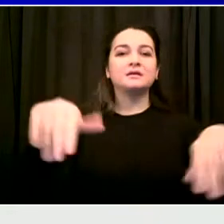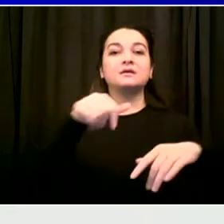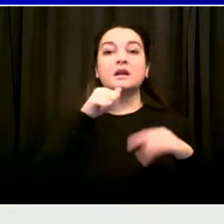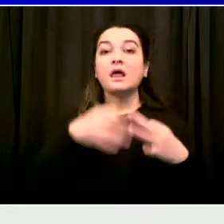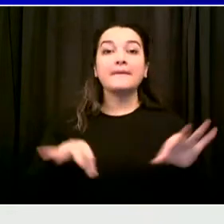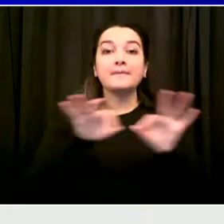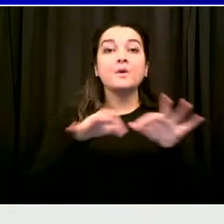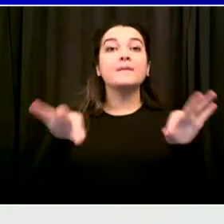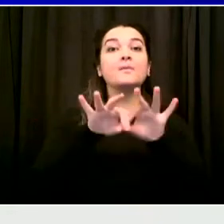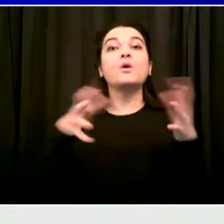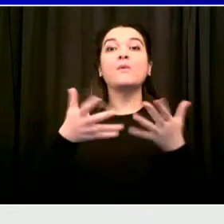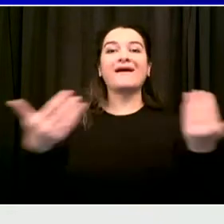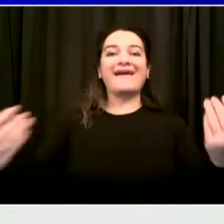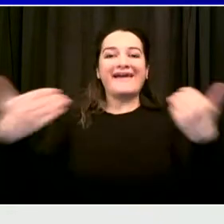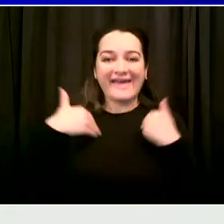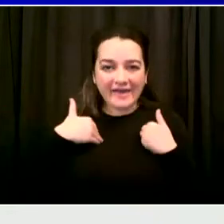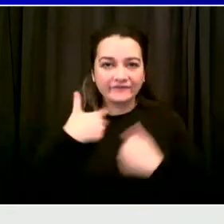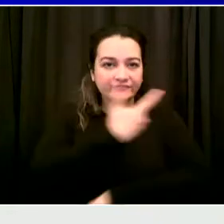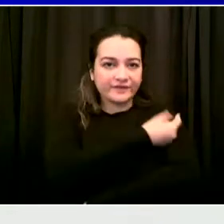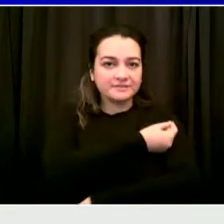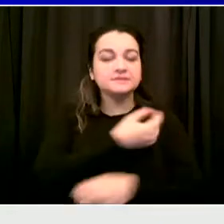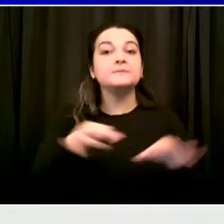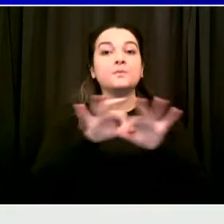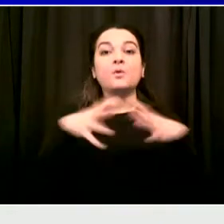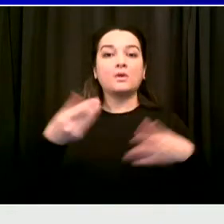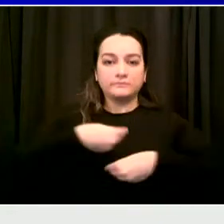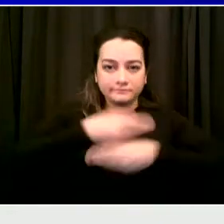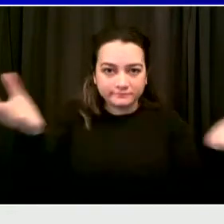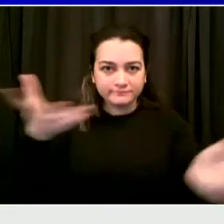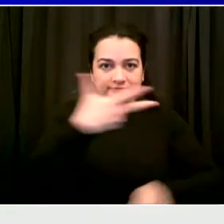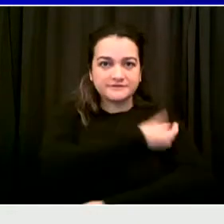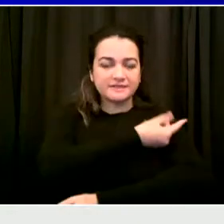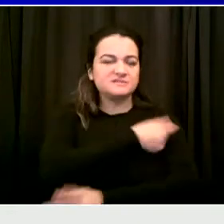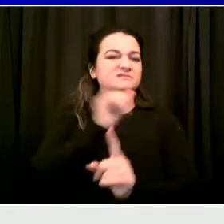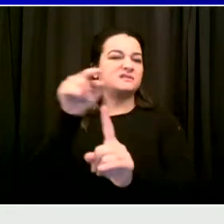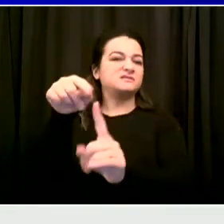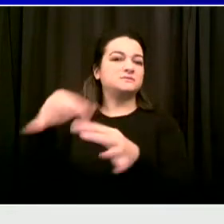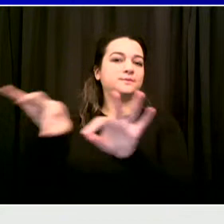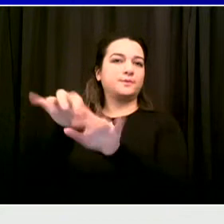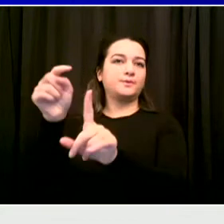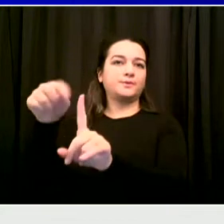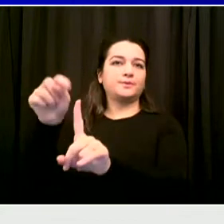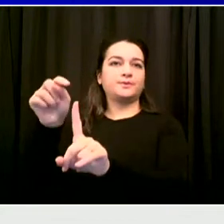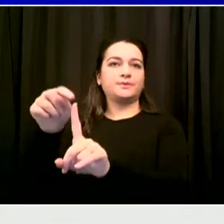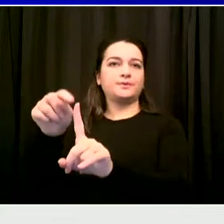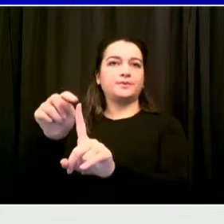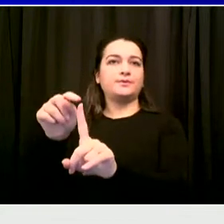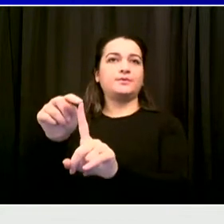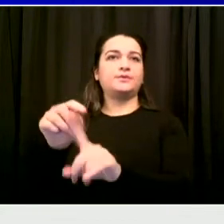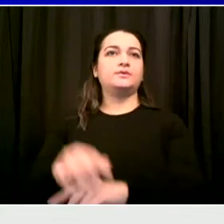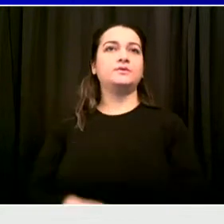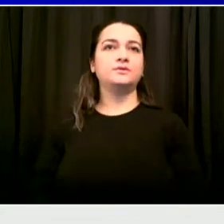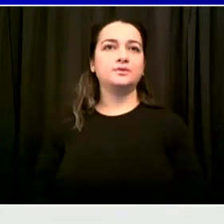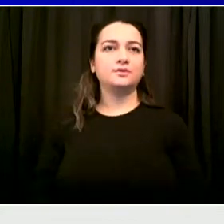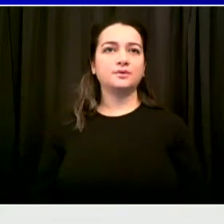OOT UTHE WINDOW, THIS IS WHAT W